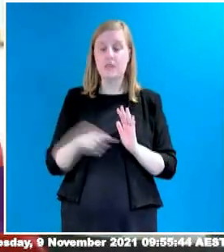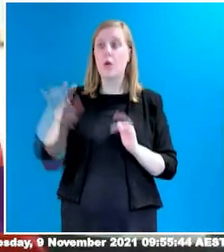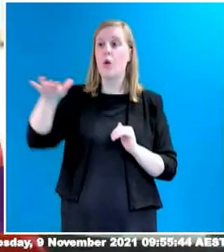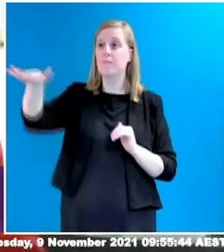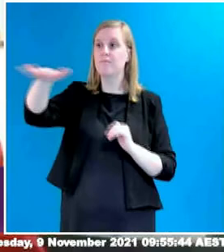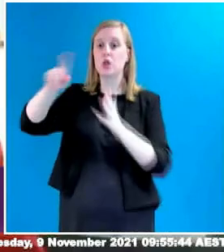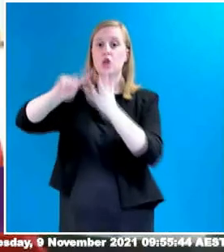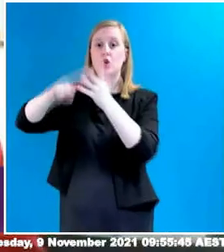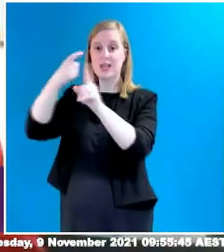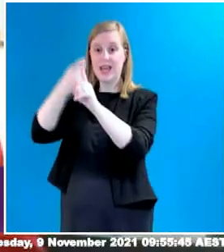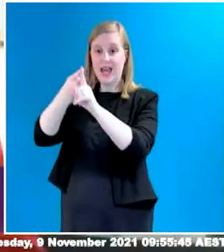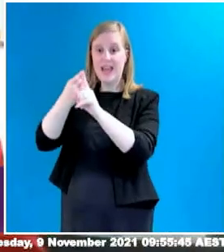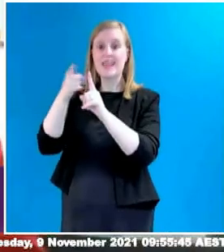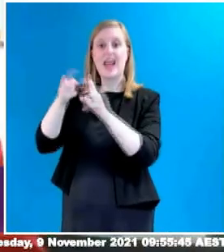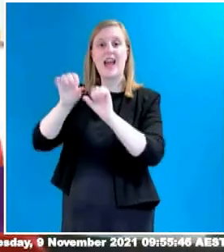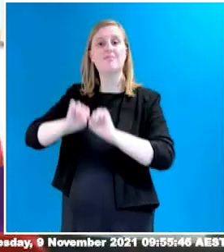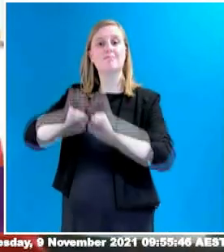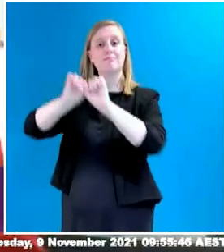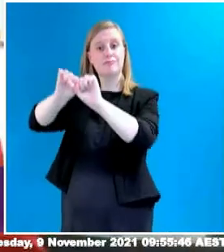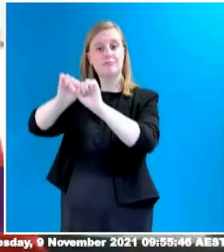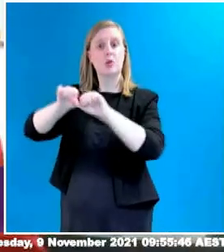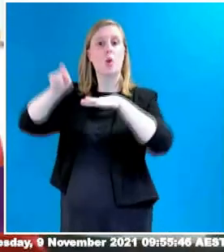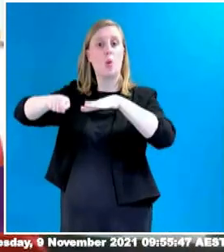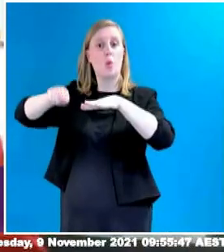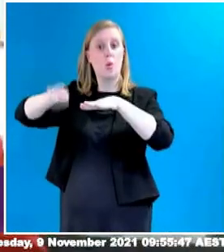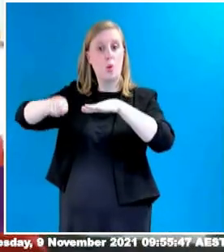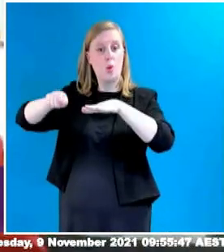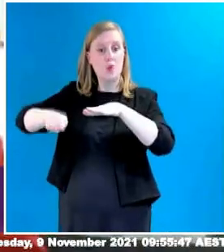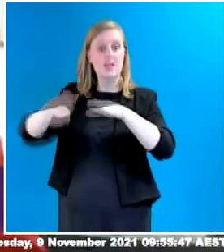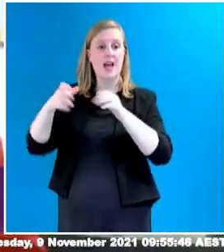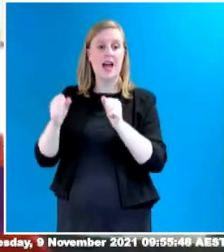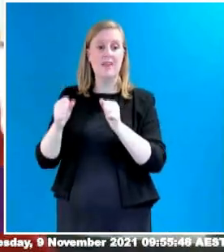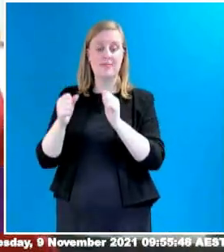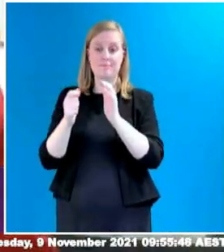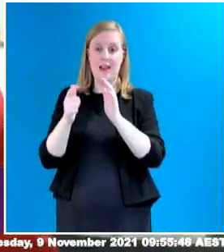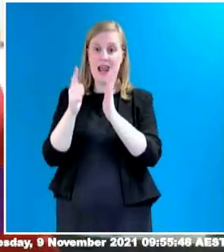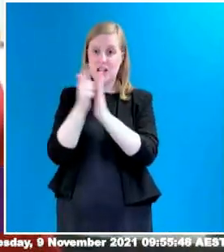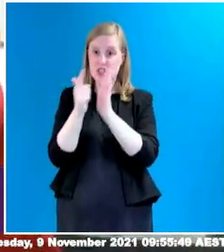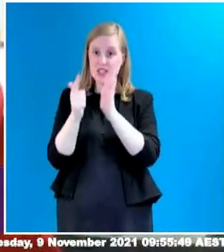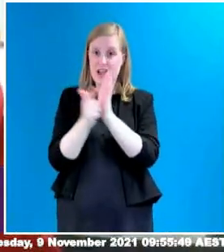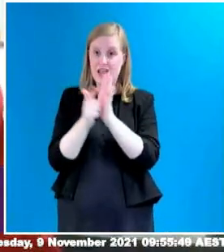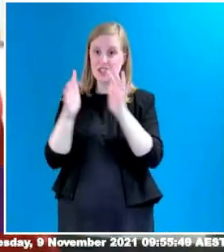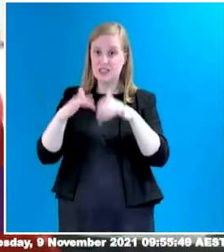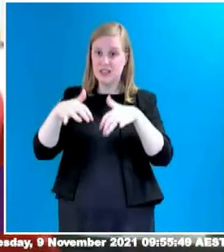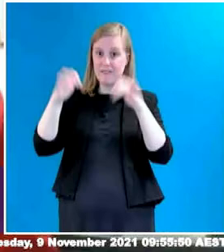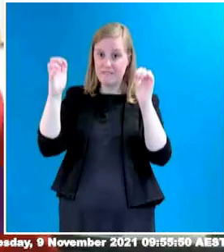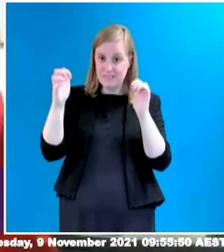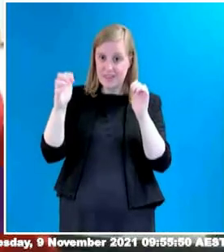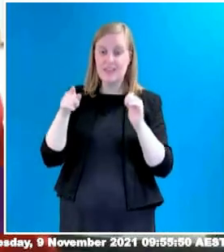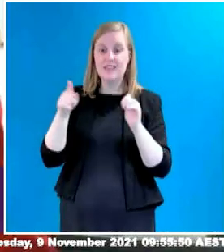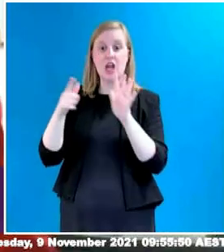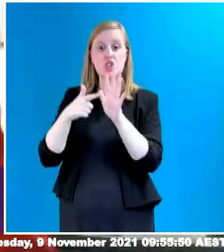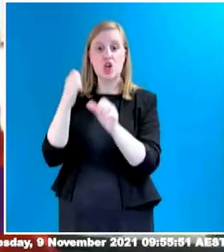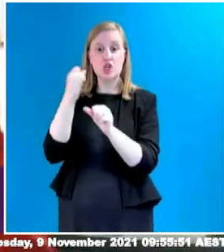So in terms of the legislature, the Attorney-General must issue a compatibility statement for all government bills.